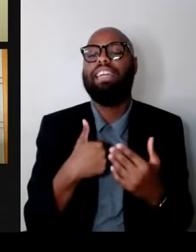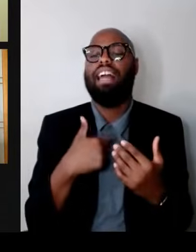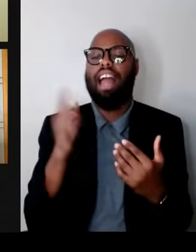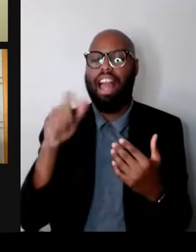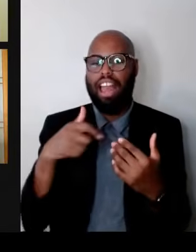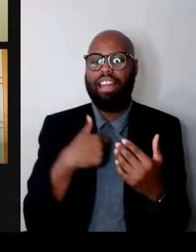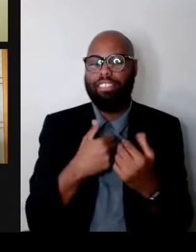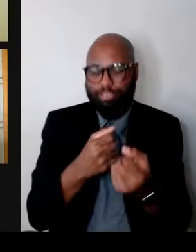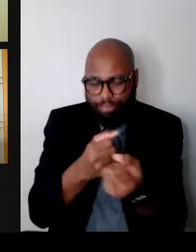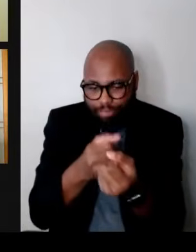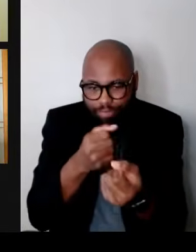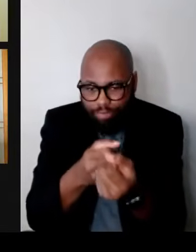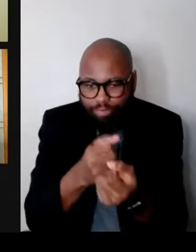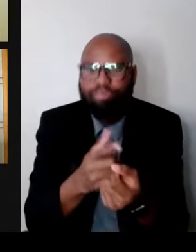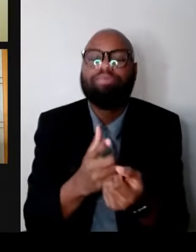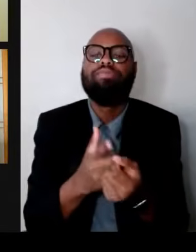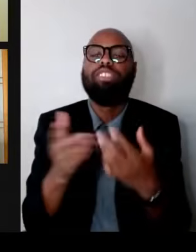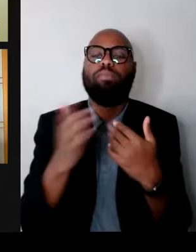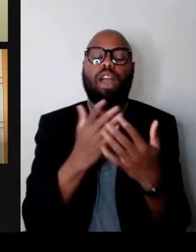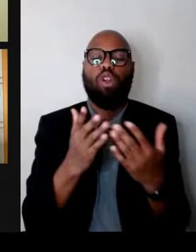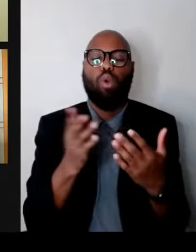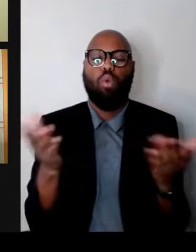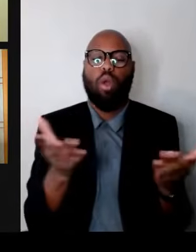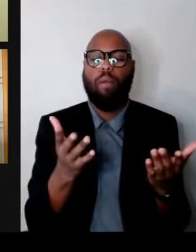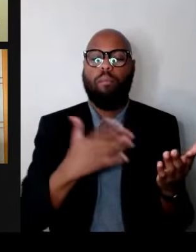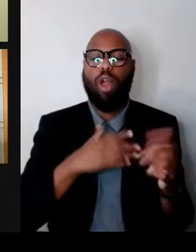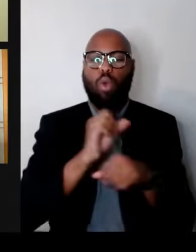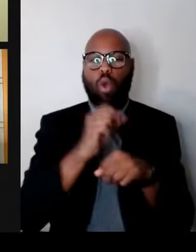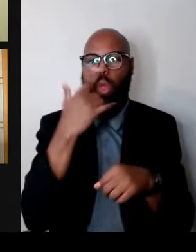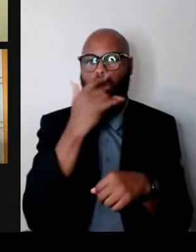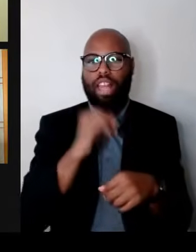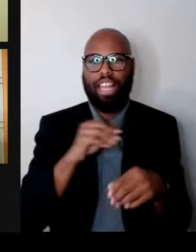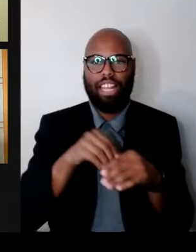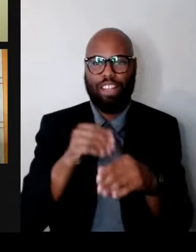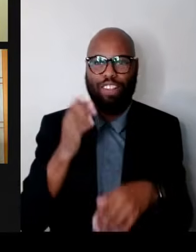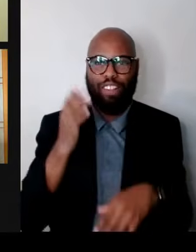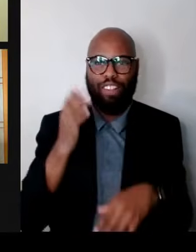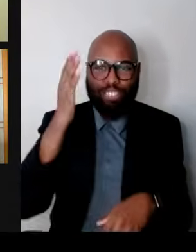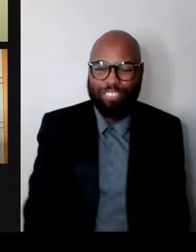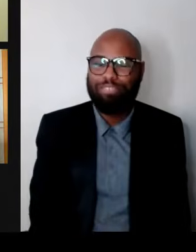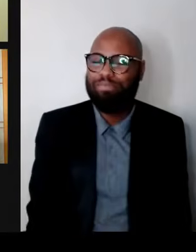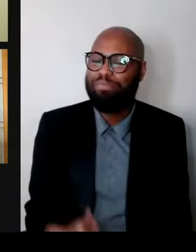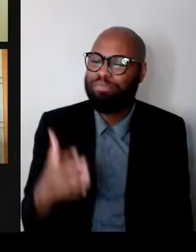no matter what my work looks like in the future. Appreciate that. Thank you, Vilissa.